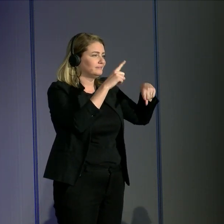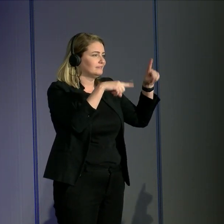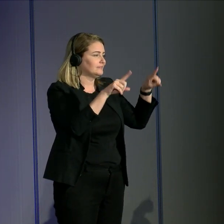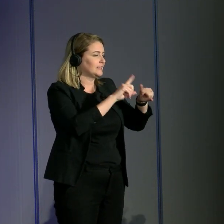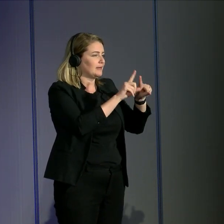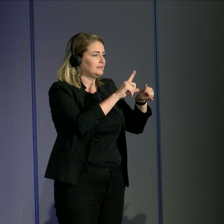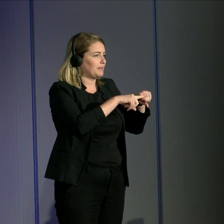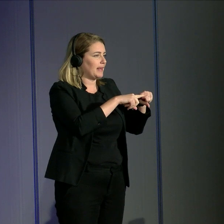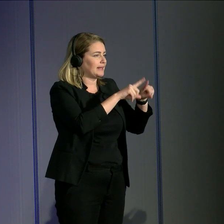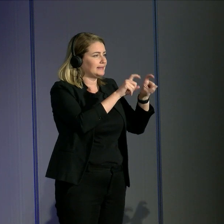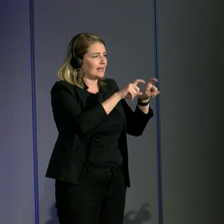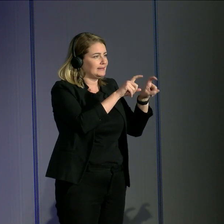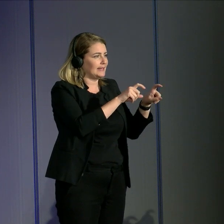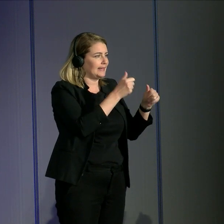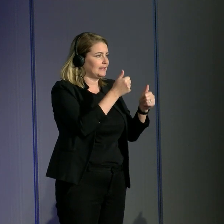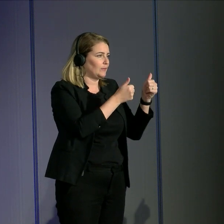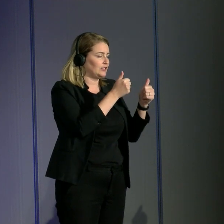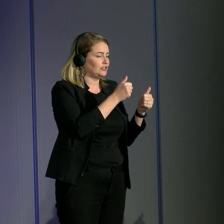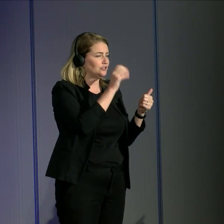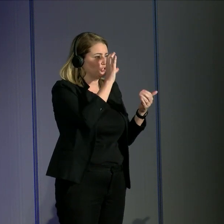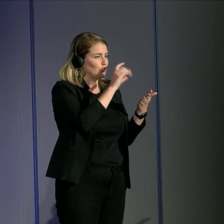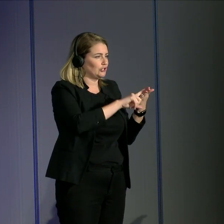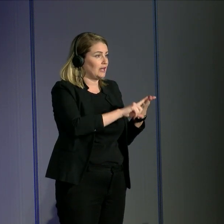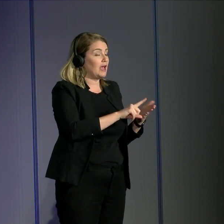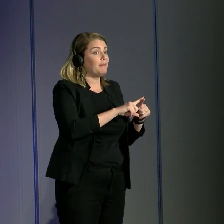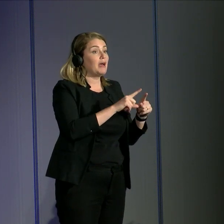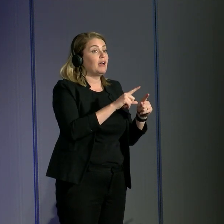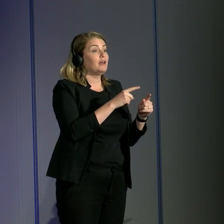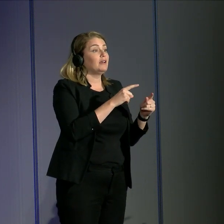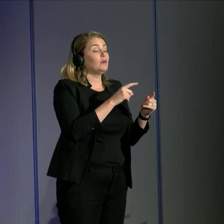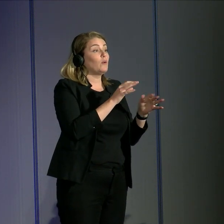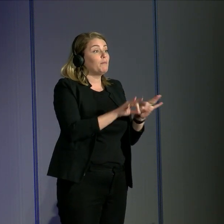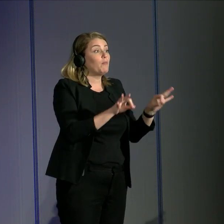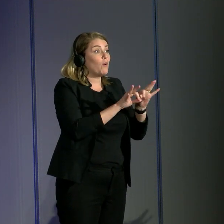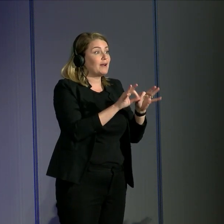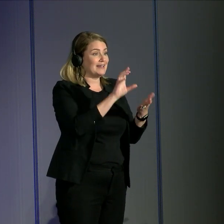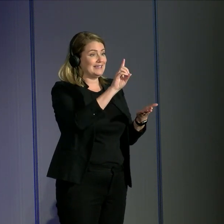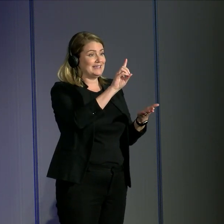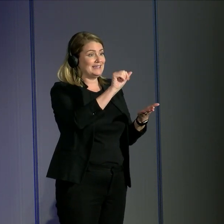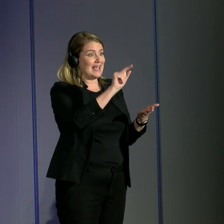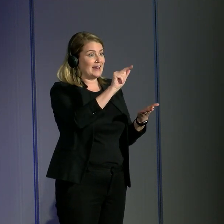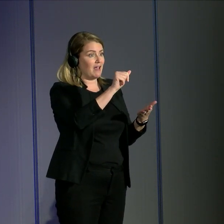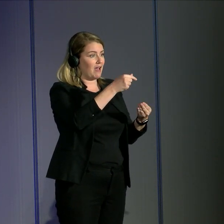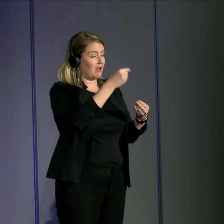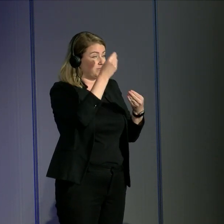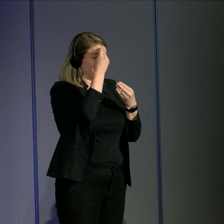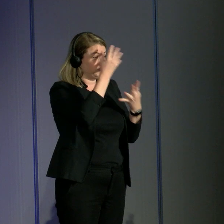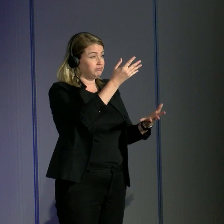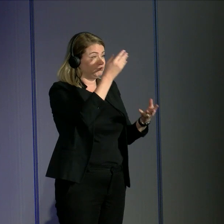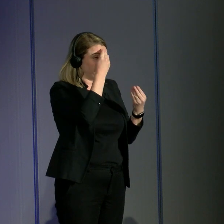with what engine. What matters is what you do with the data and I'll be talking little bit about how to